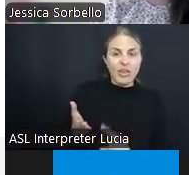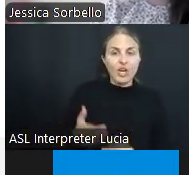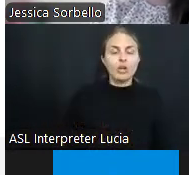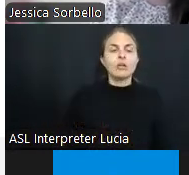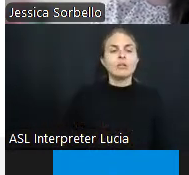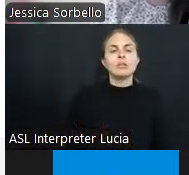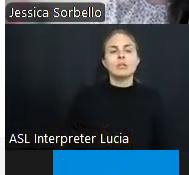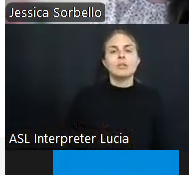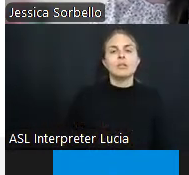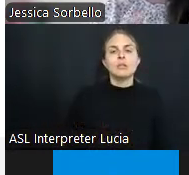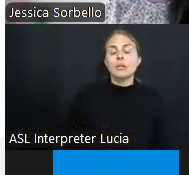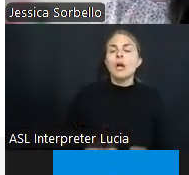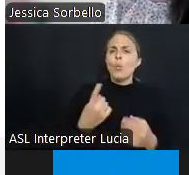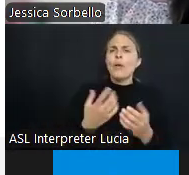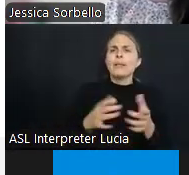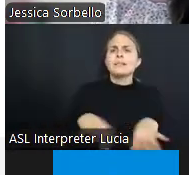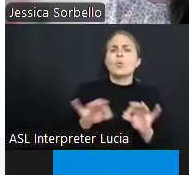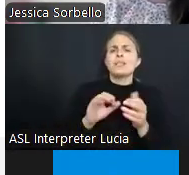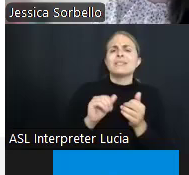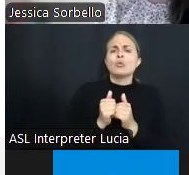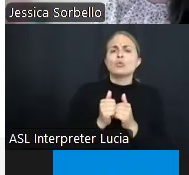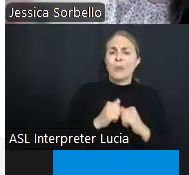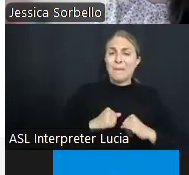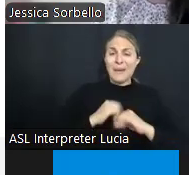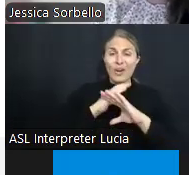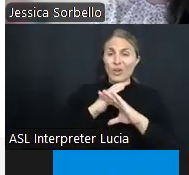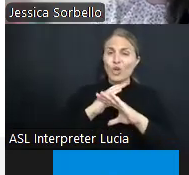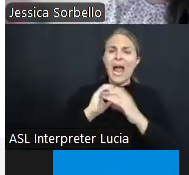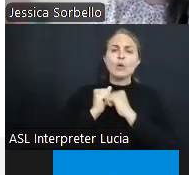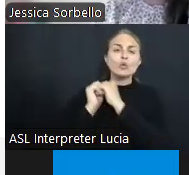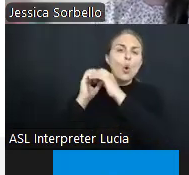remove barriers I find taking the asking part out of it is